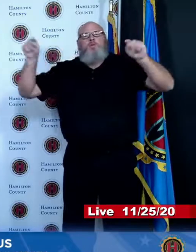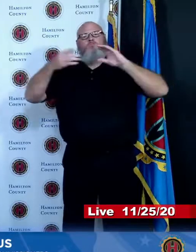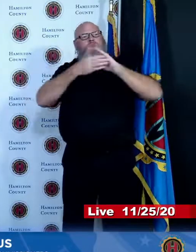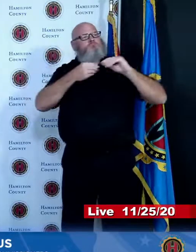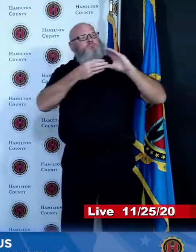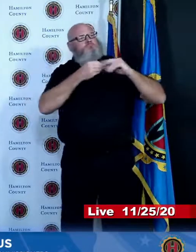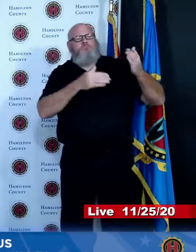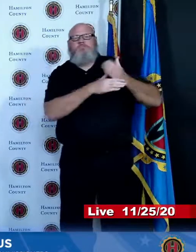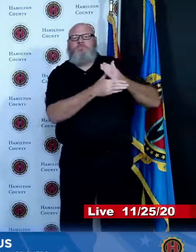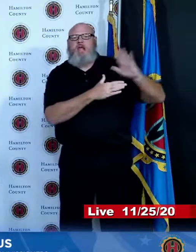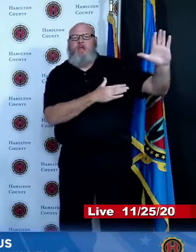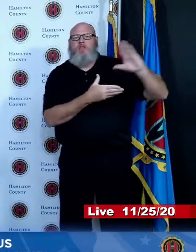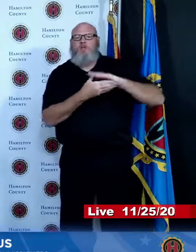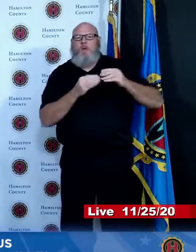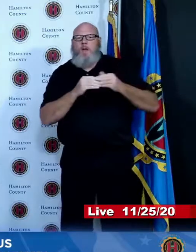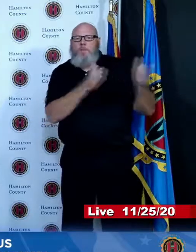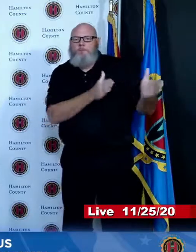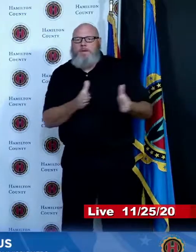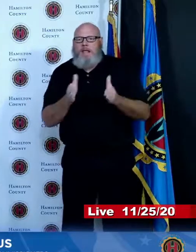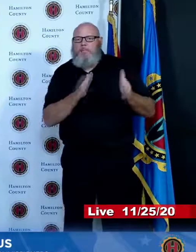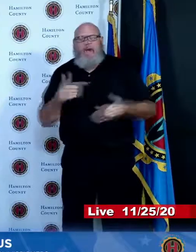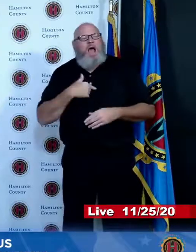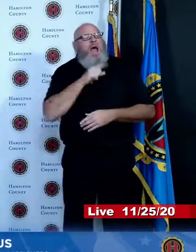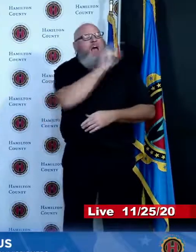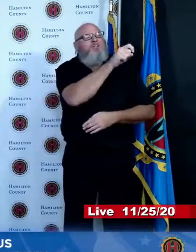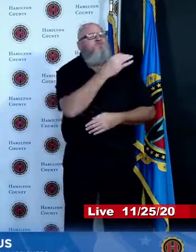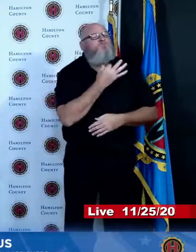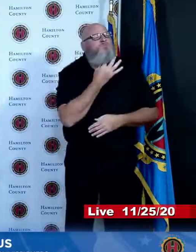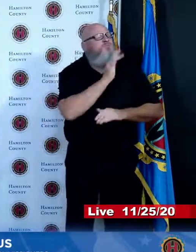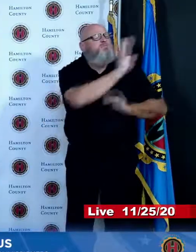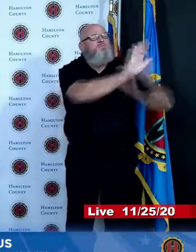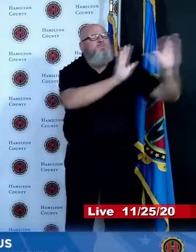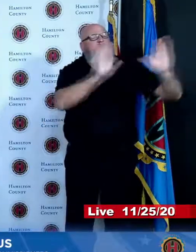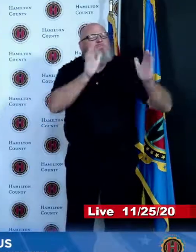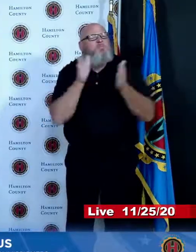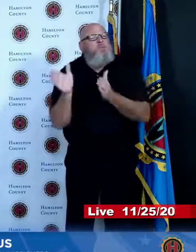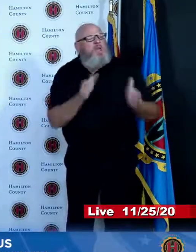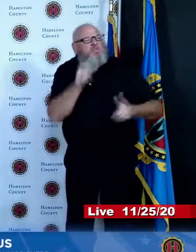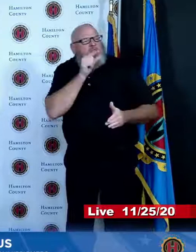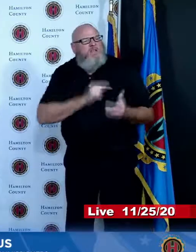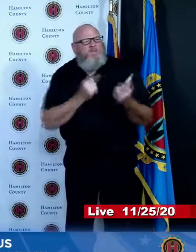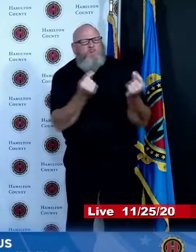what are you doing for Thanksgiving how can we offer ideas for people to celebrate safely